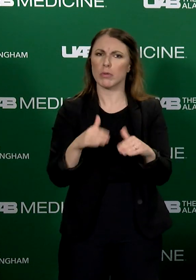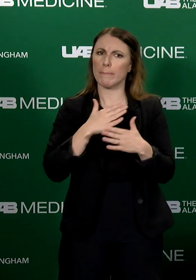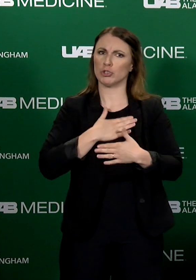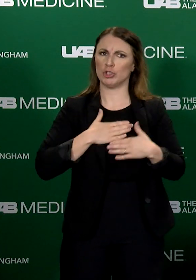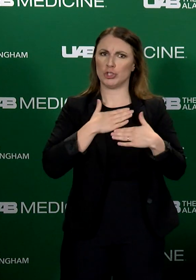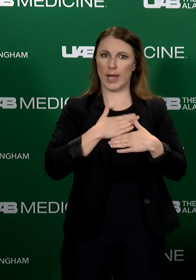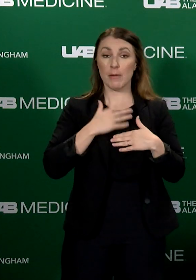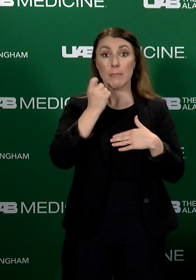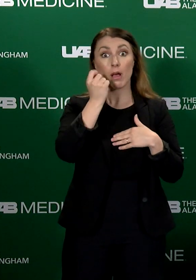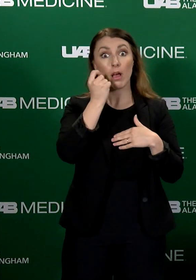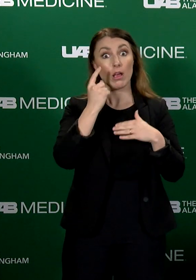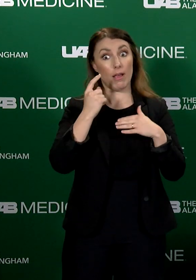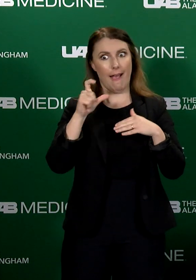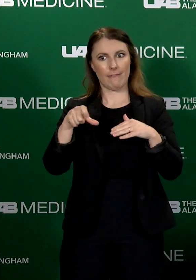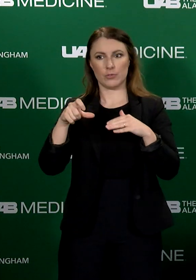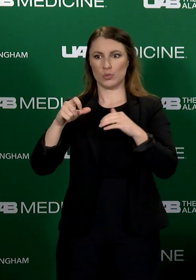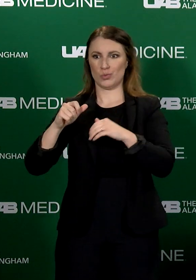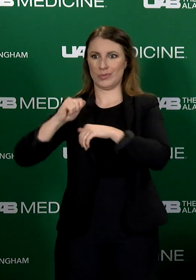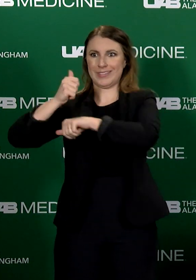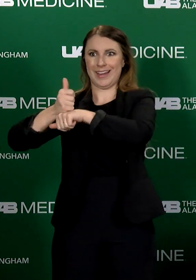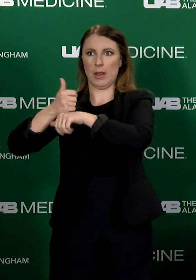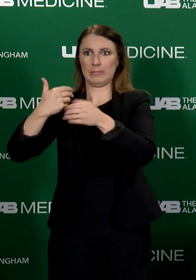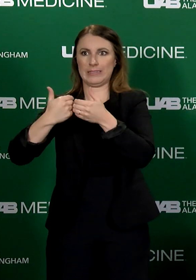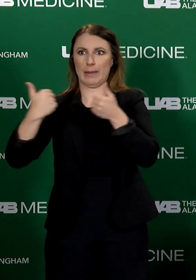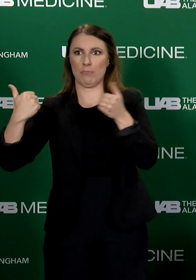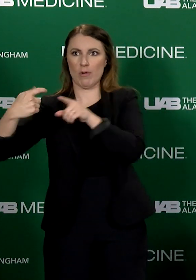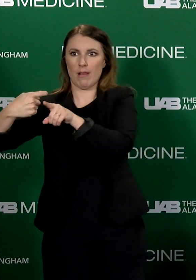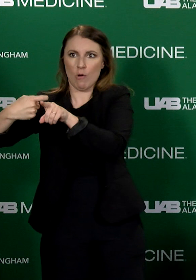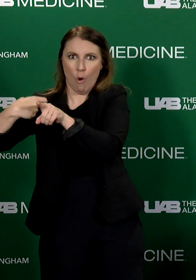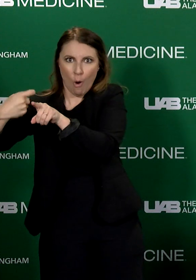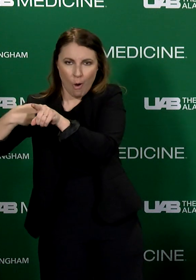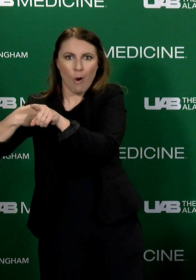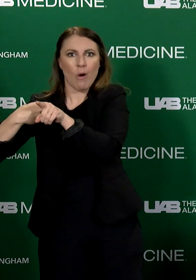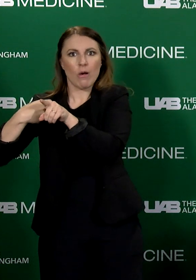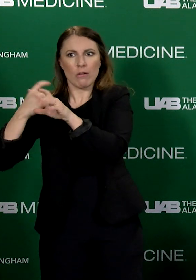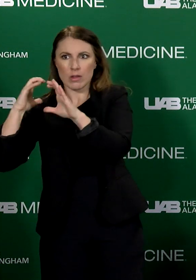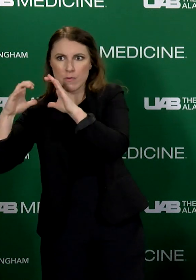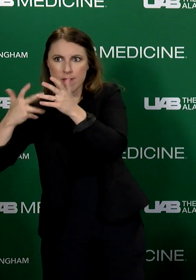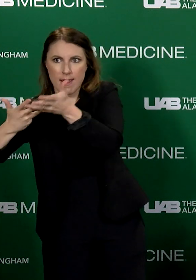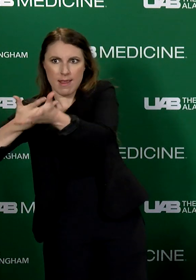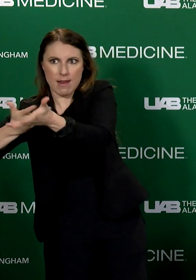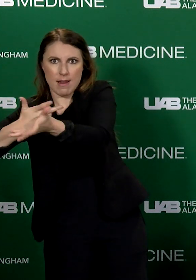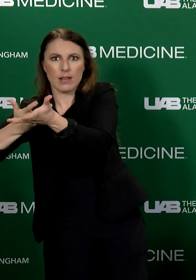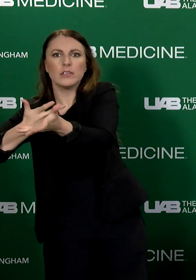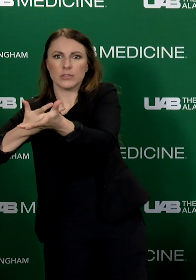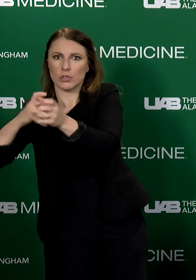separate lines and communication so that we can take in all of the suggestions